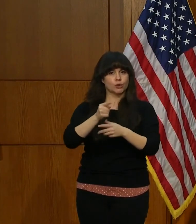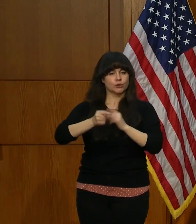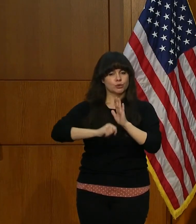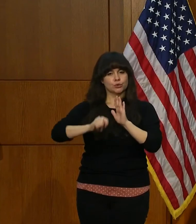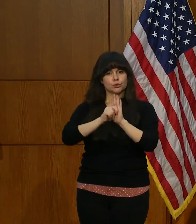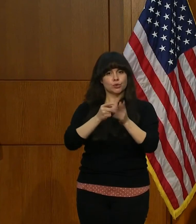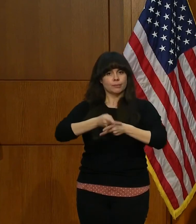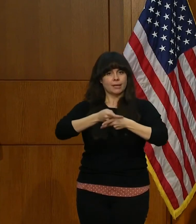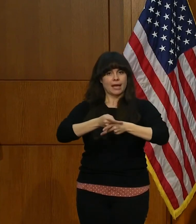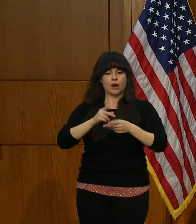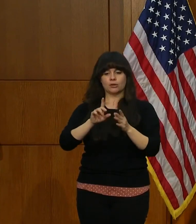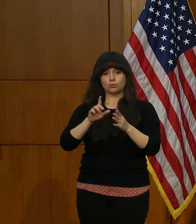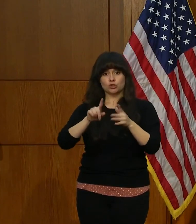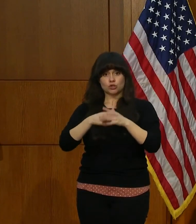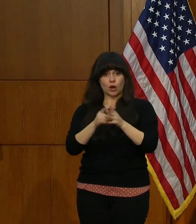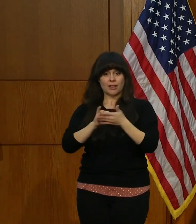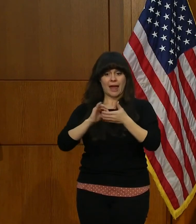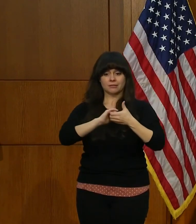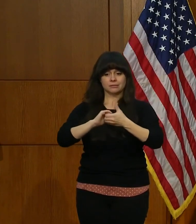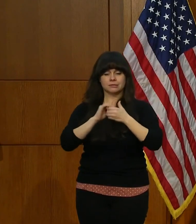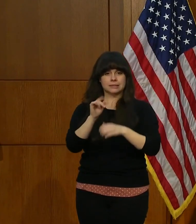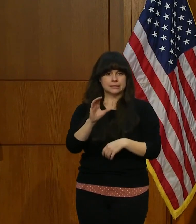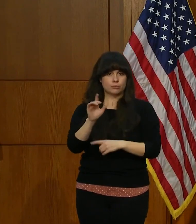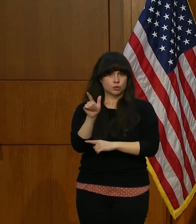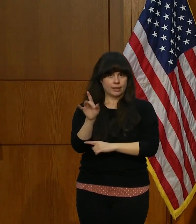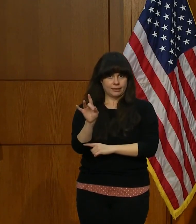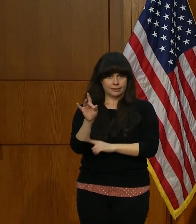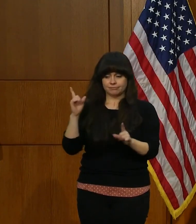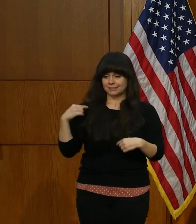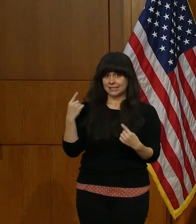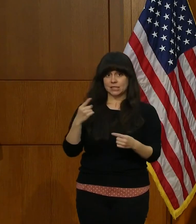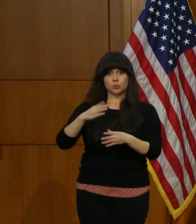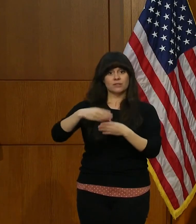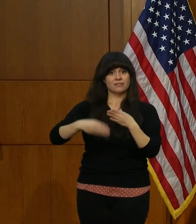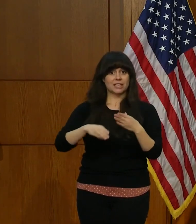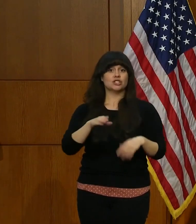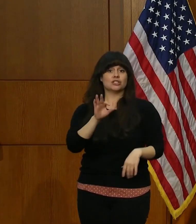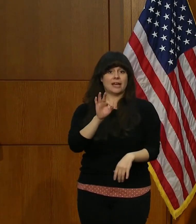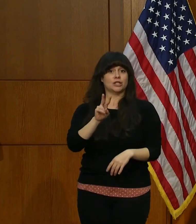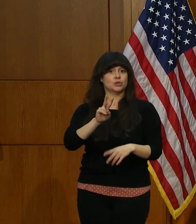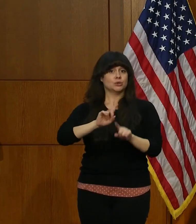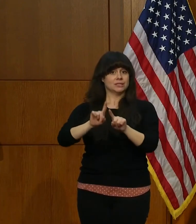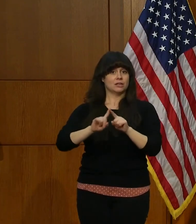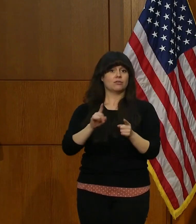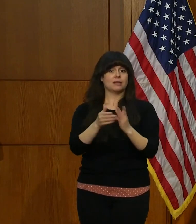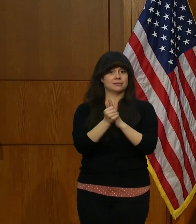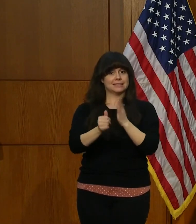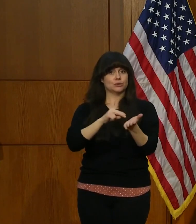PHARMACY PARTNERSHIP FOR LONG TERM CARE. DECEMBER, 28TH. SINCE THAT TIME, WE'VE